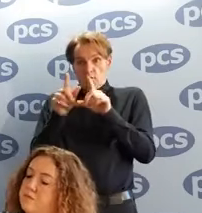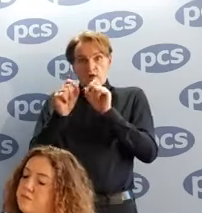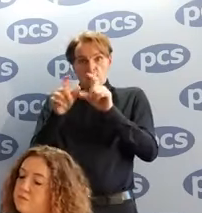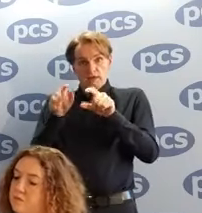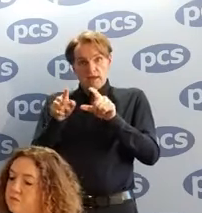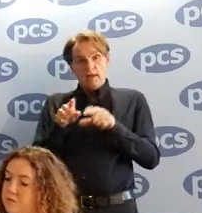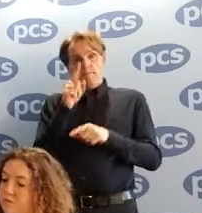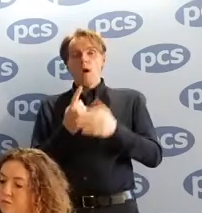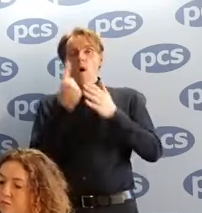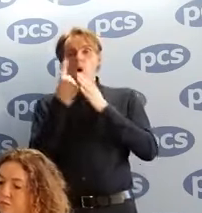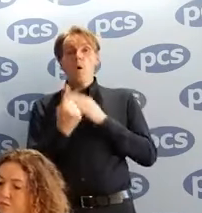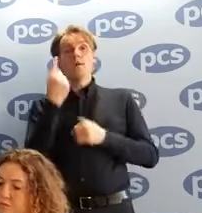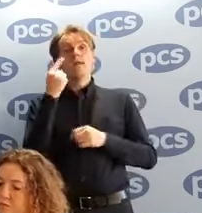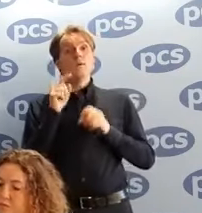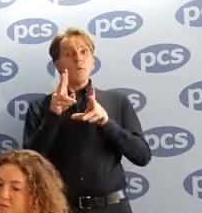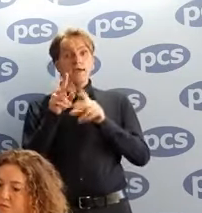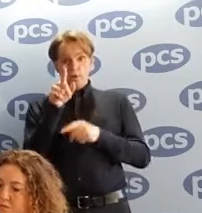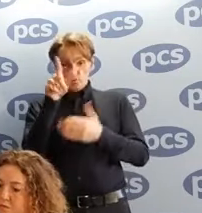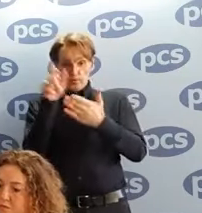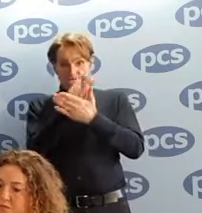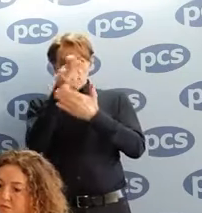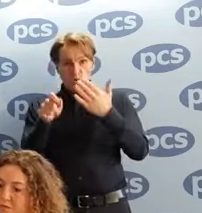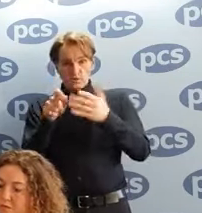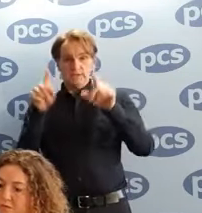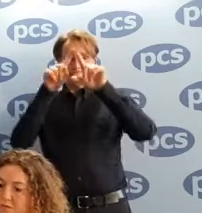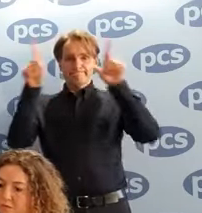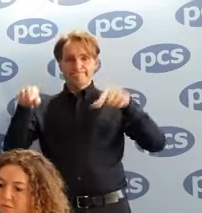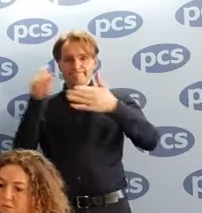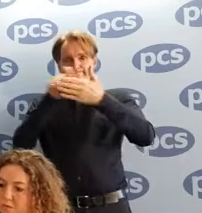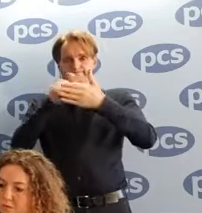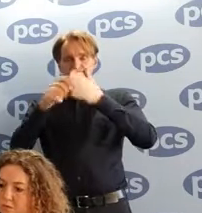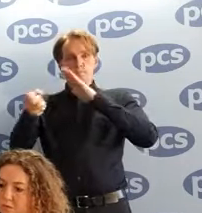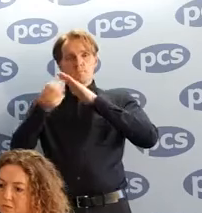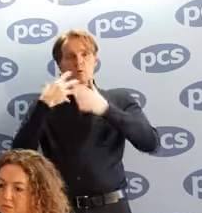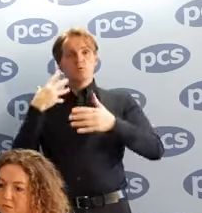member can vote is still unfortunately by post and so please make sure you do